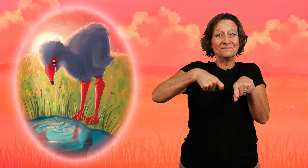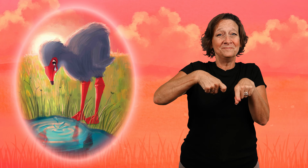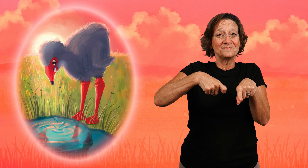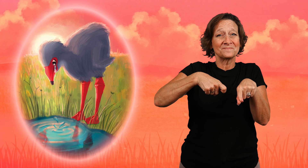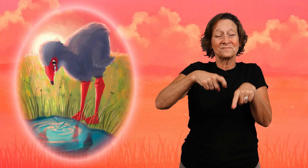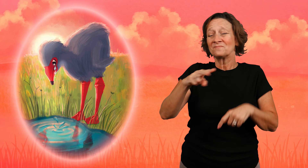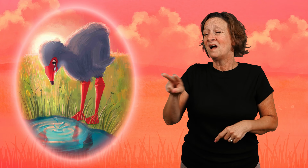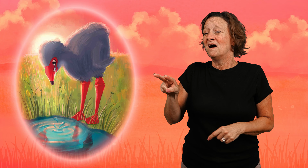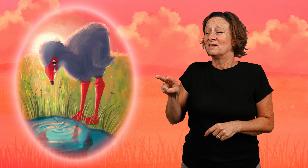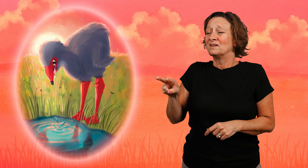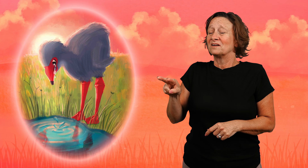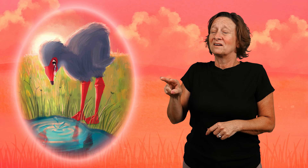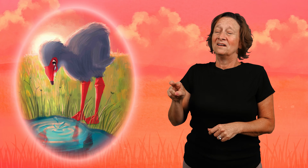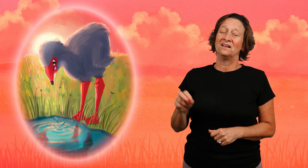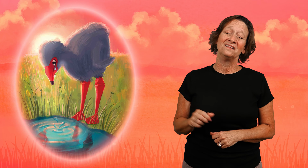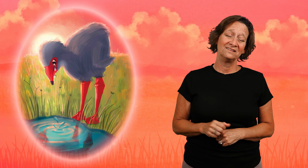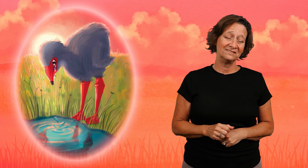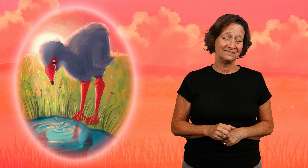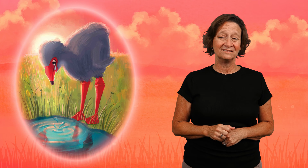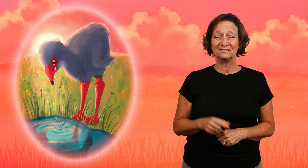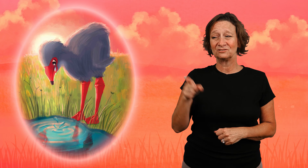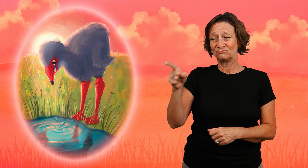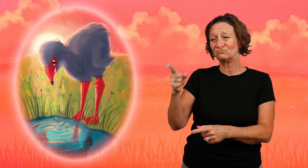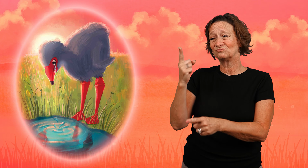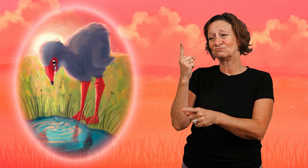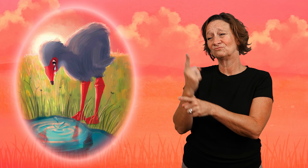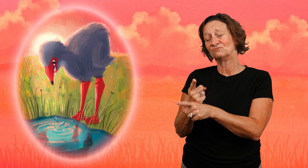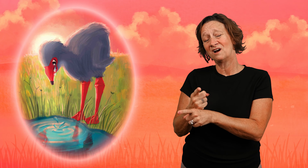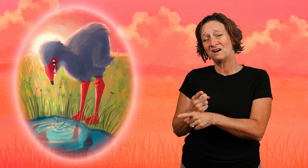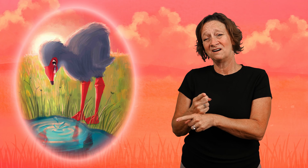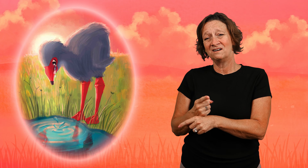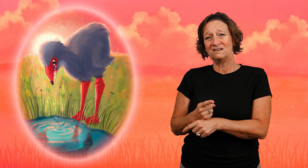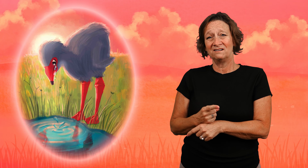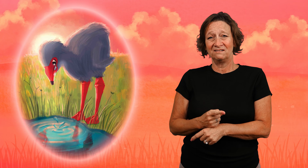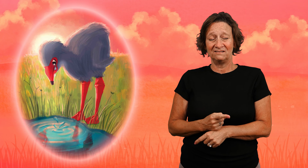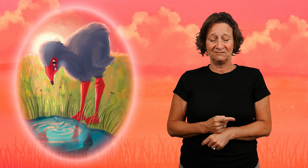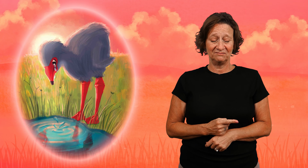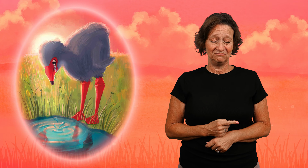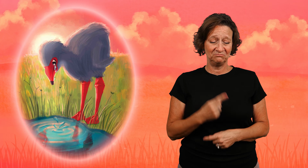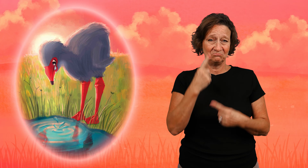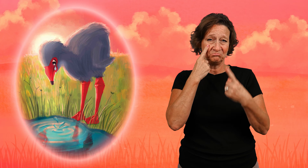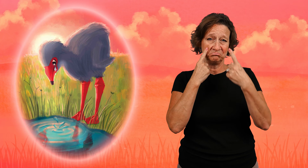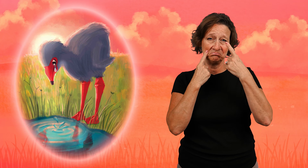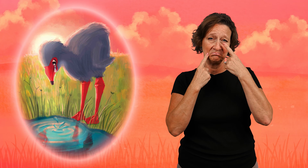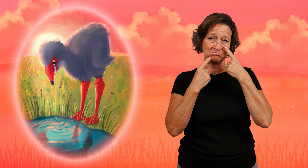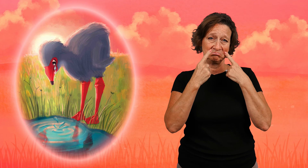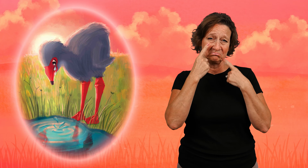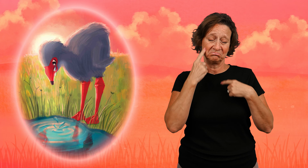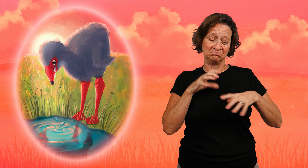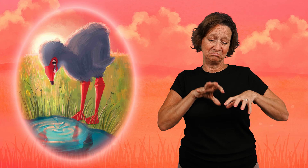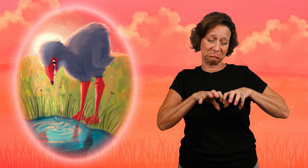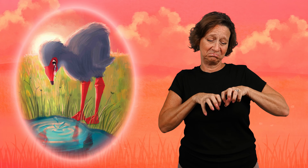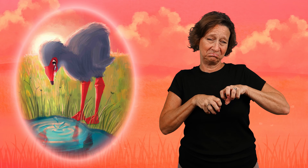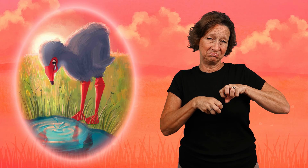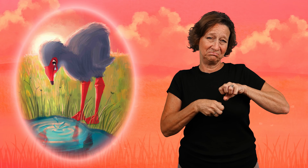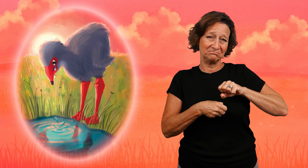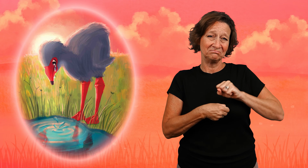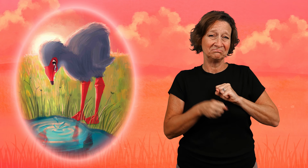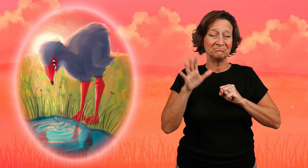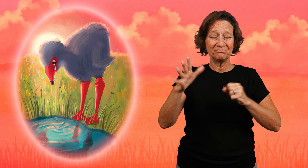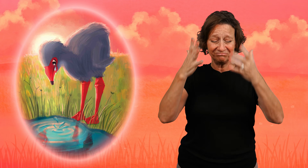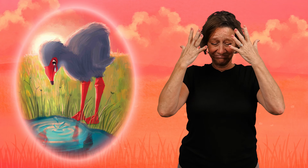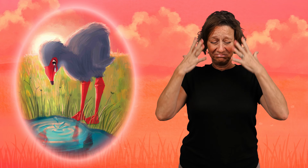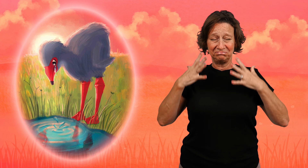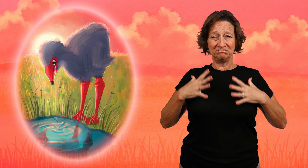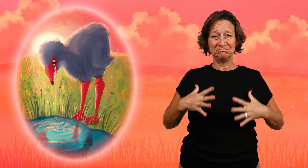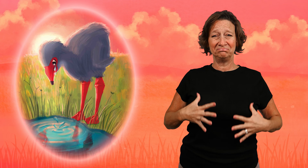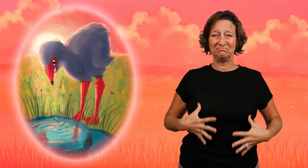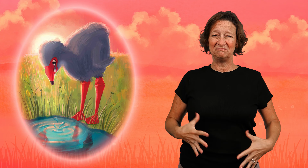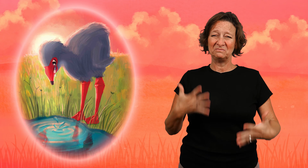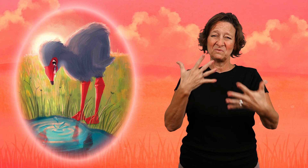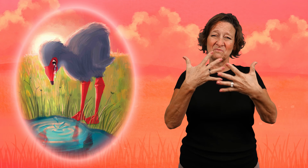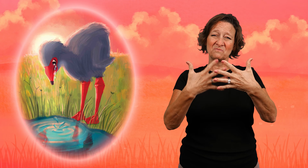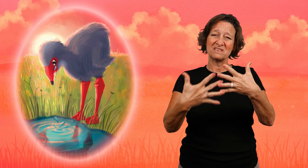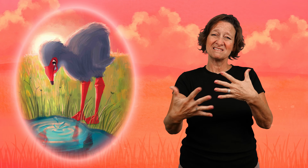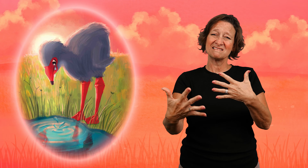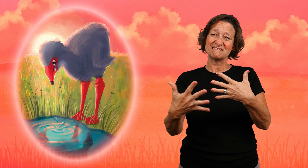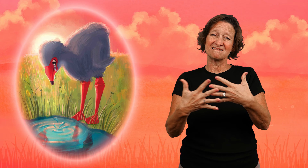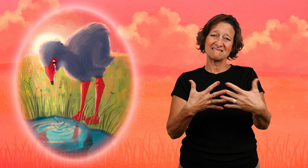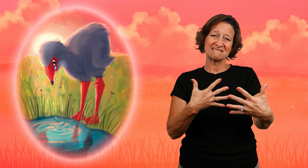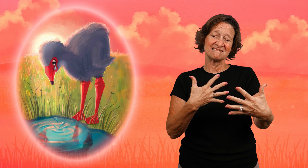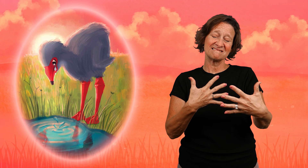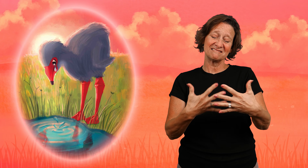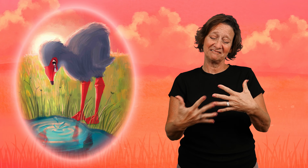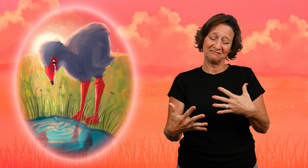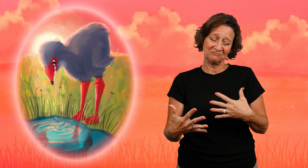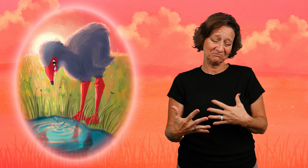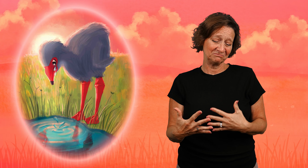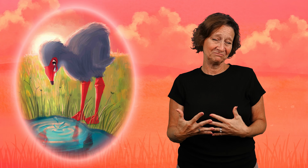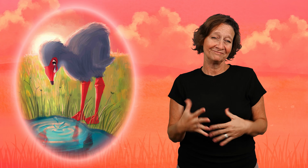“Oh no! You’re right,” Flamingo cried in such pain that she turned an awful gray.